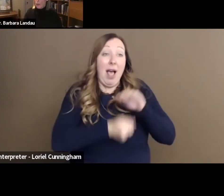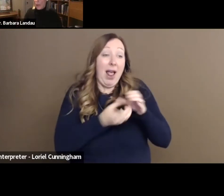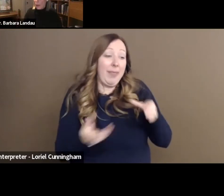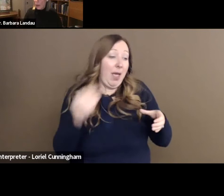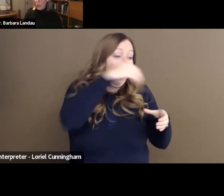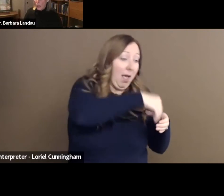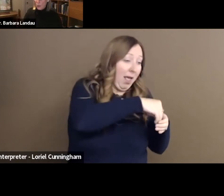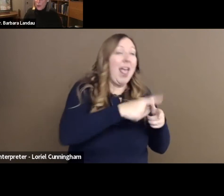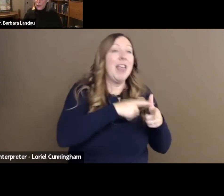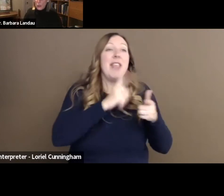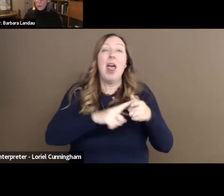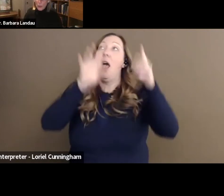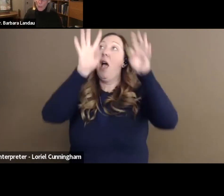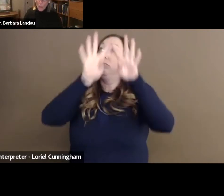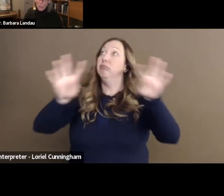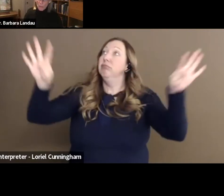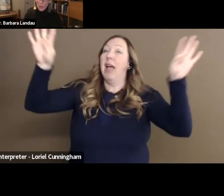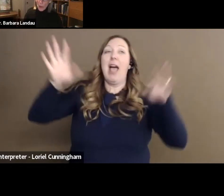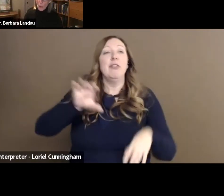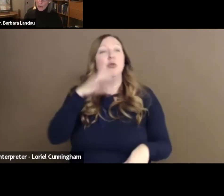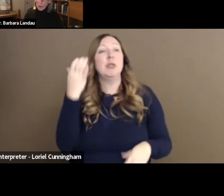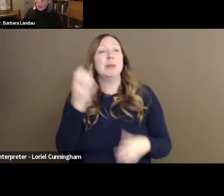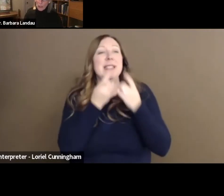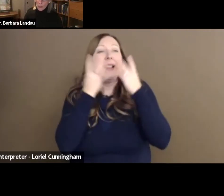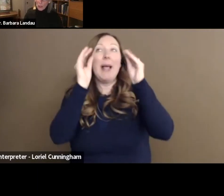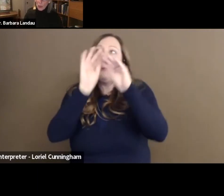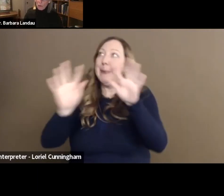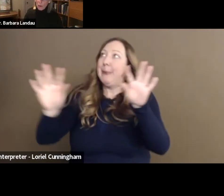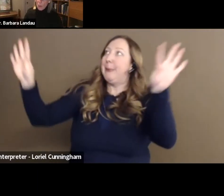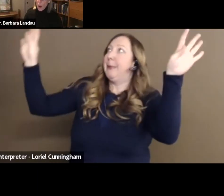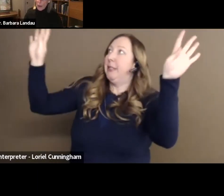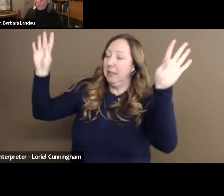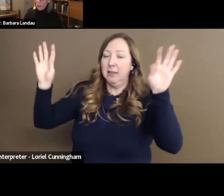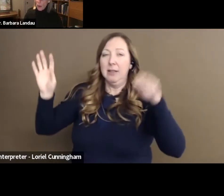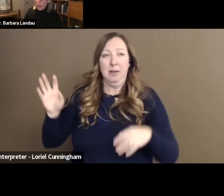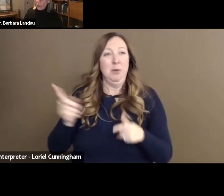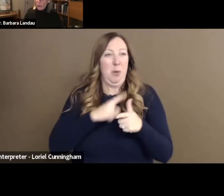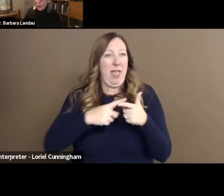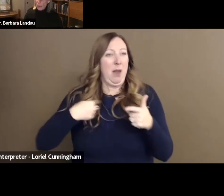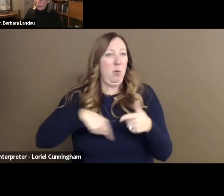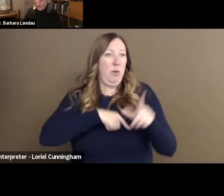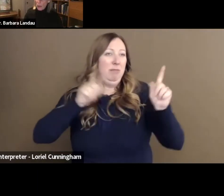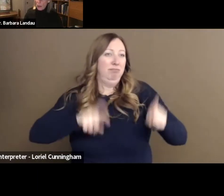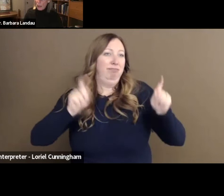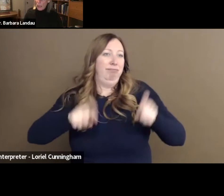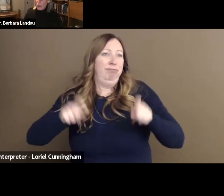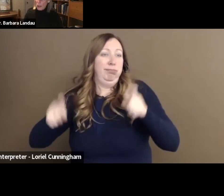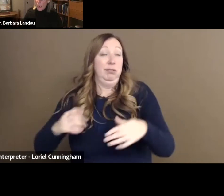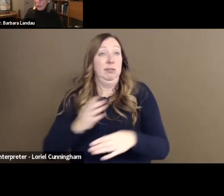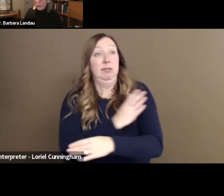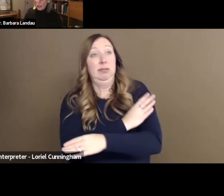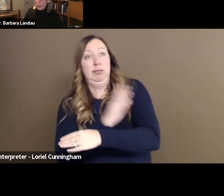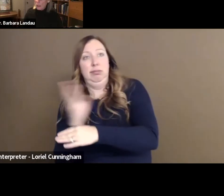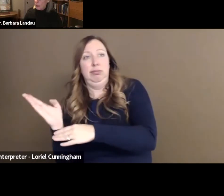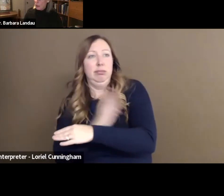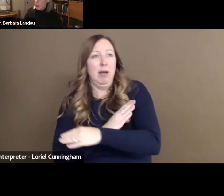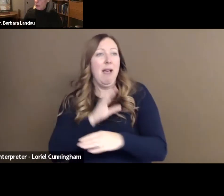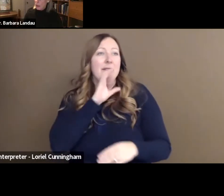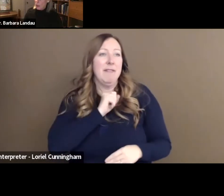brighter for the children and we now tested a very wide variety of